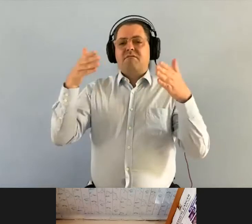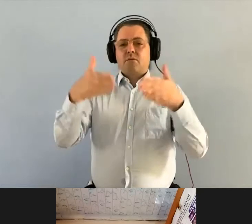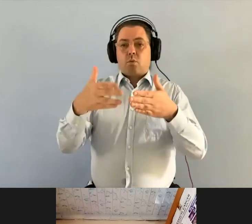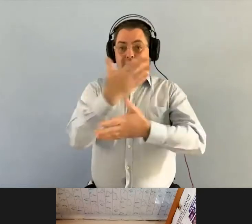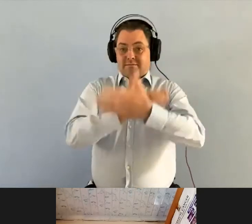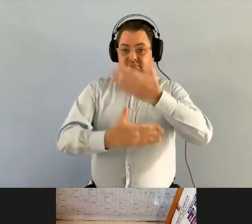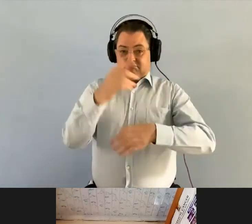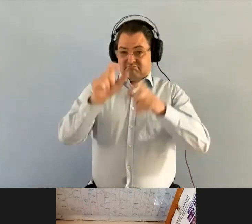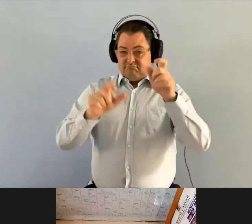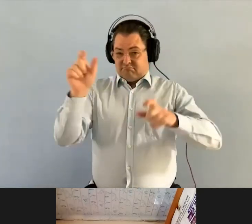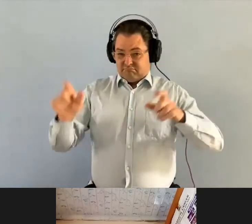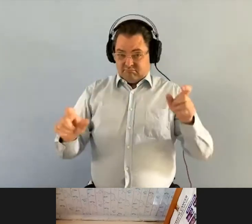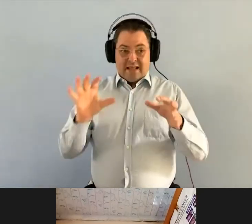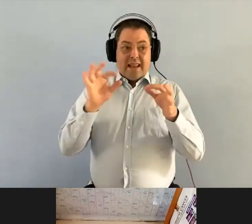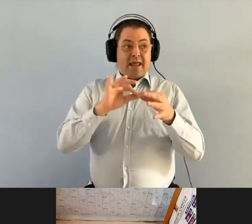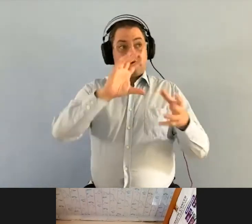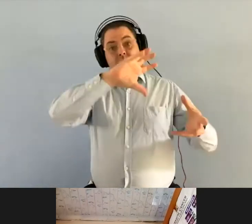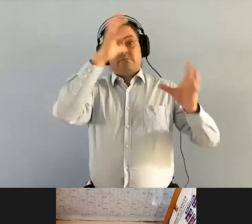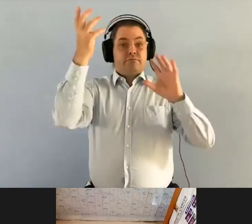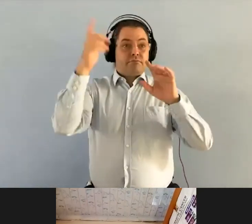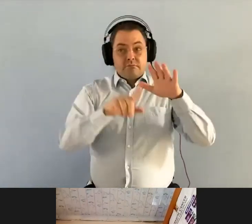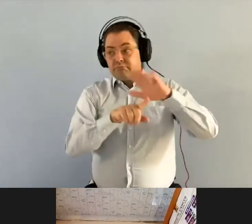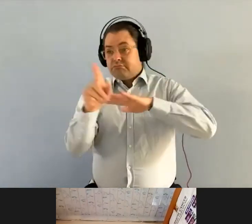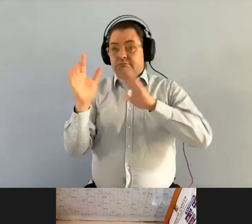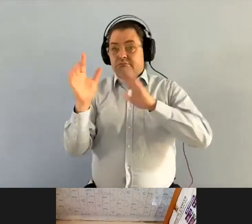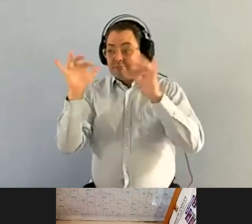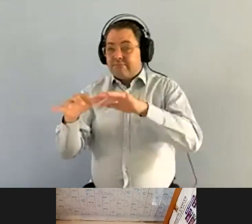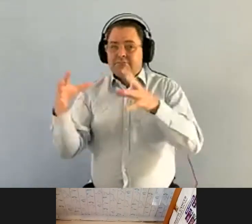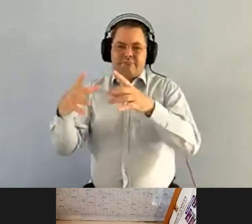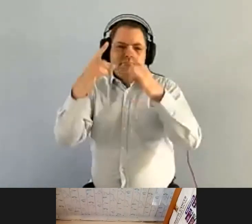Recording in progress. >> ELHAM YOUSSEFIAN: Persons with